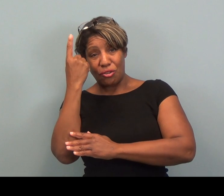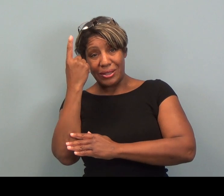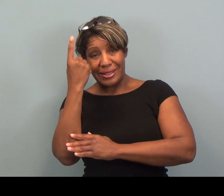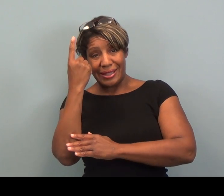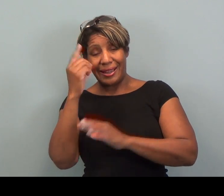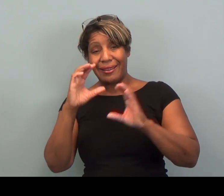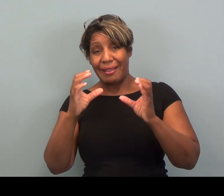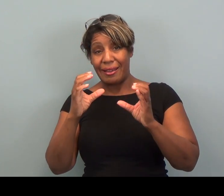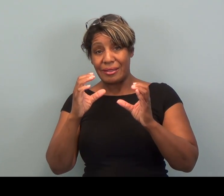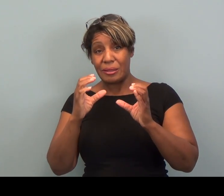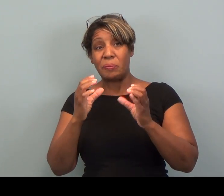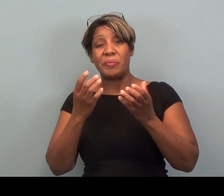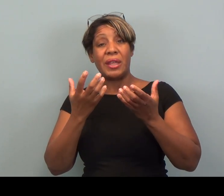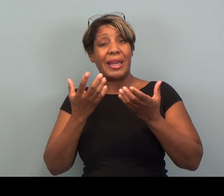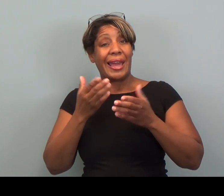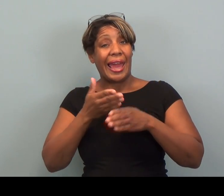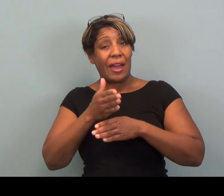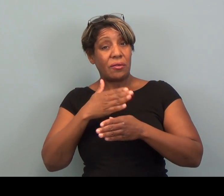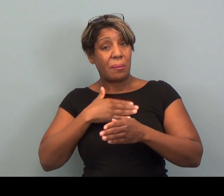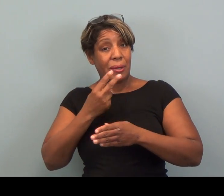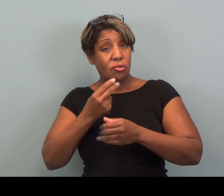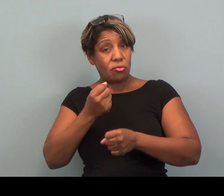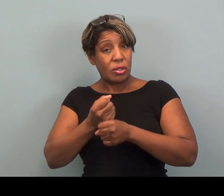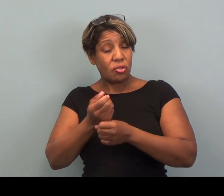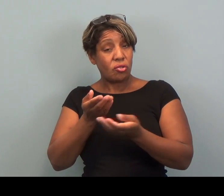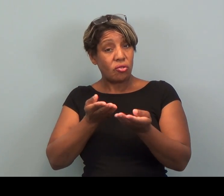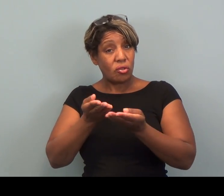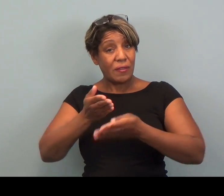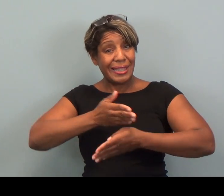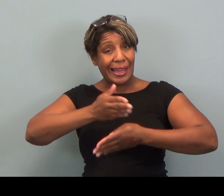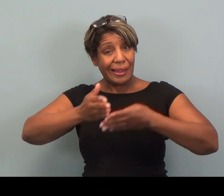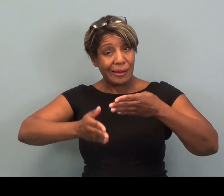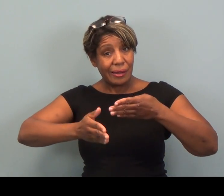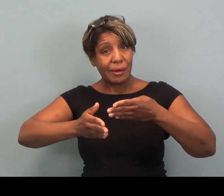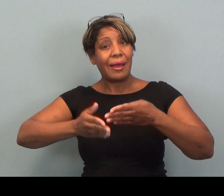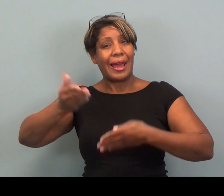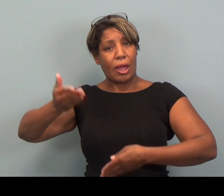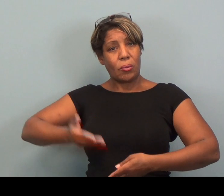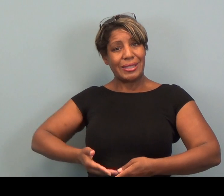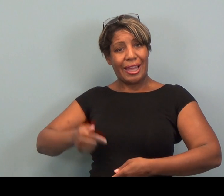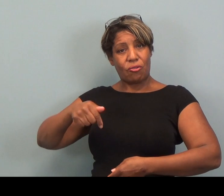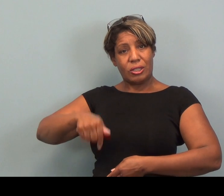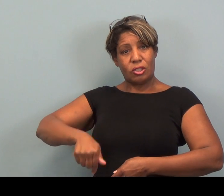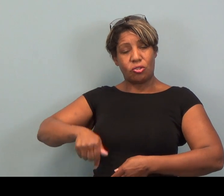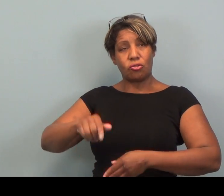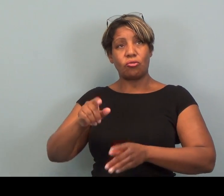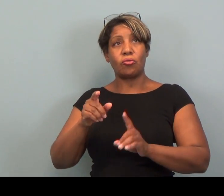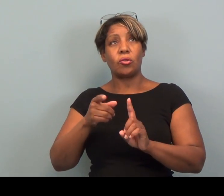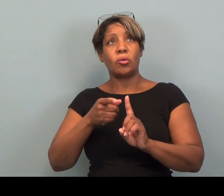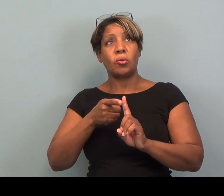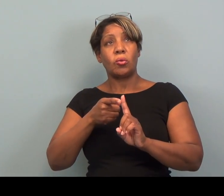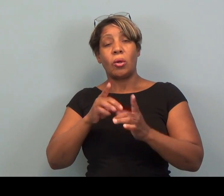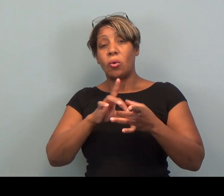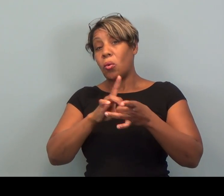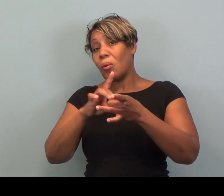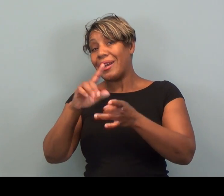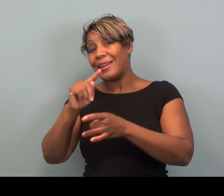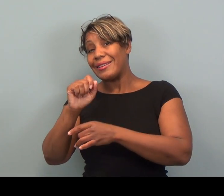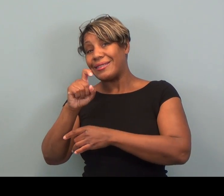and after my two years of full-time service ended, I was hired here to coordinate the tax site